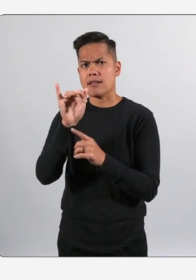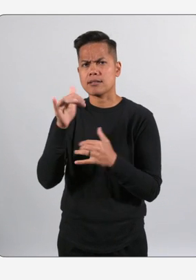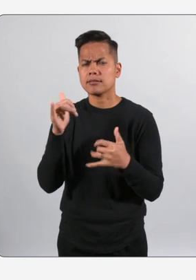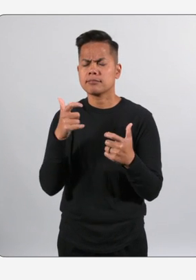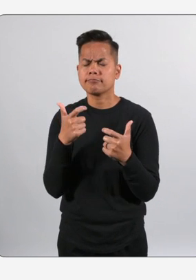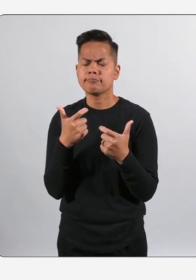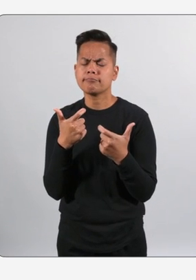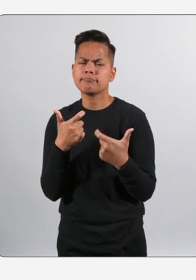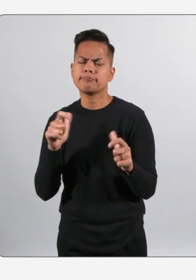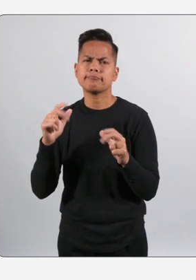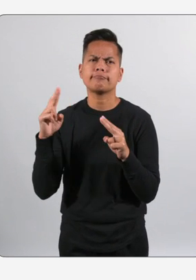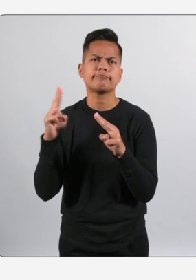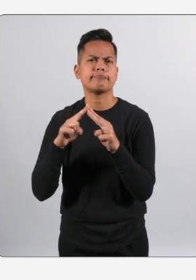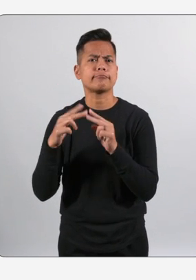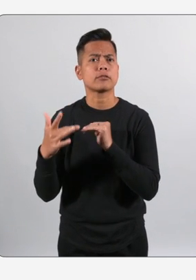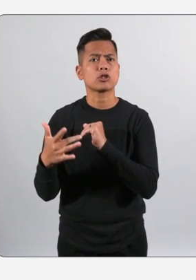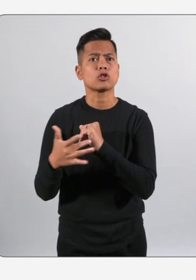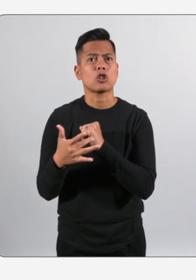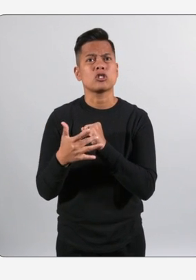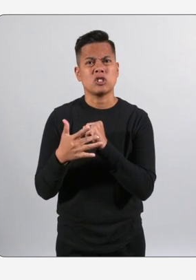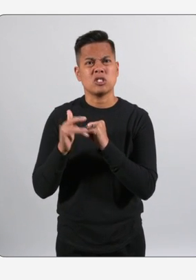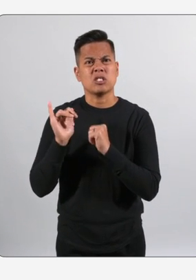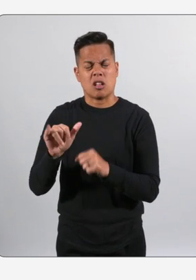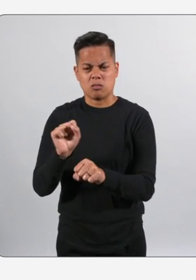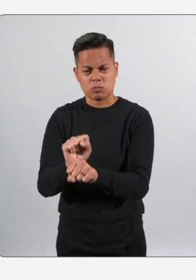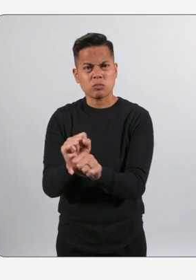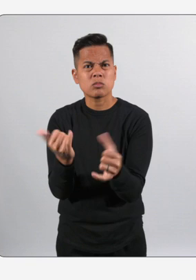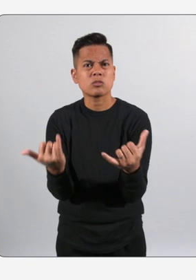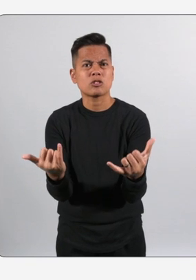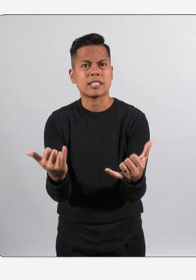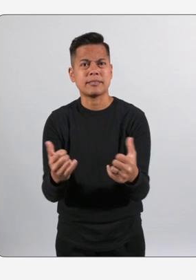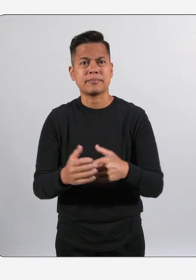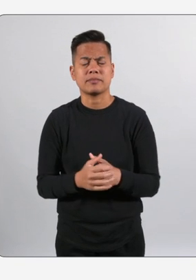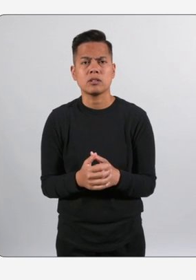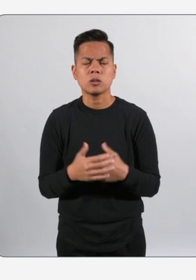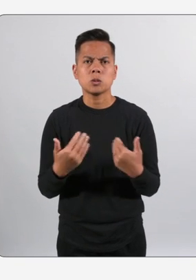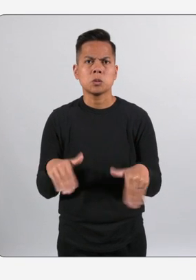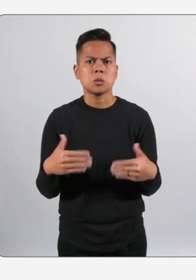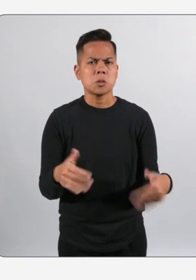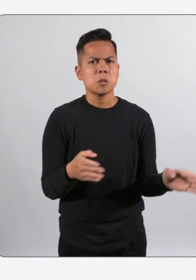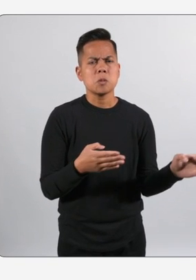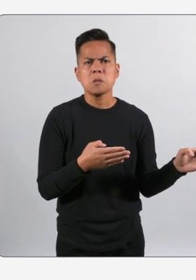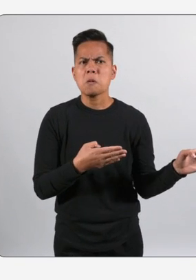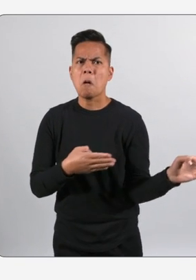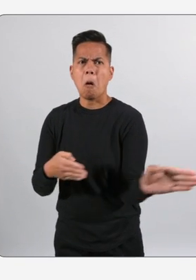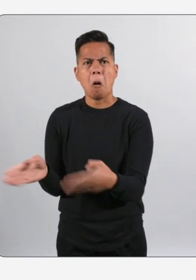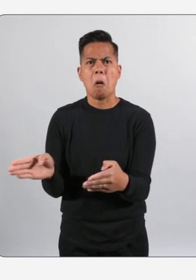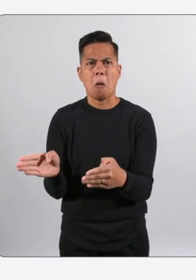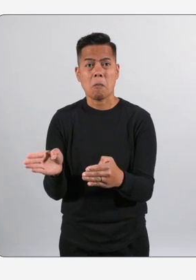technologies humanity is working on today. It’s a huge shift on the scale of technological revolutions,